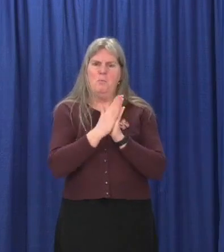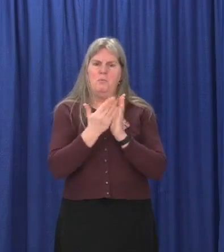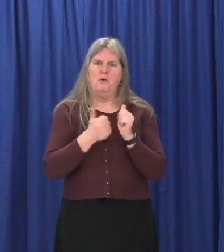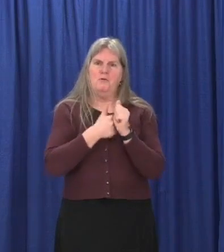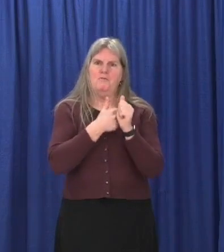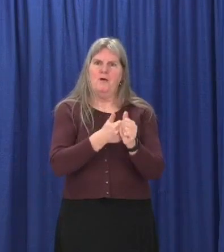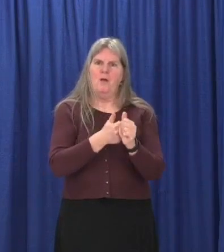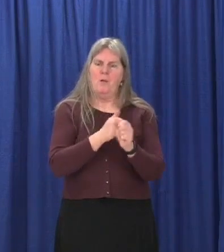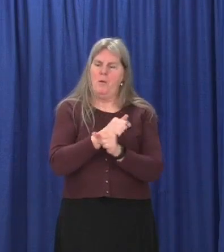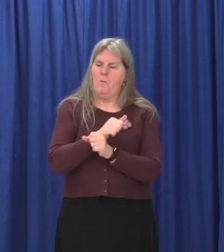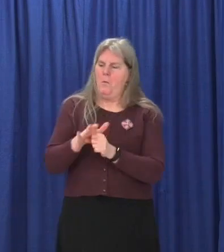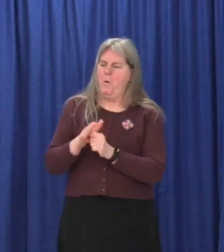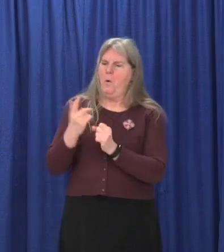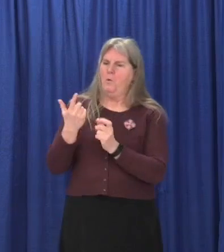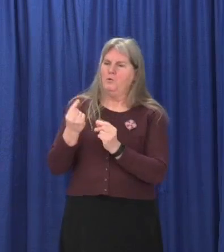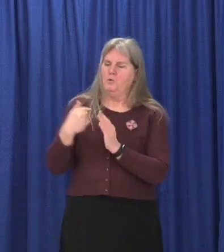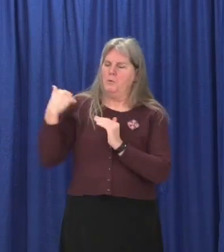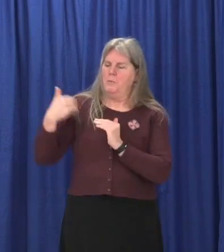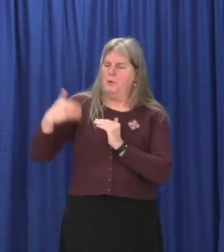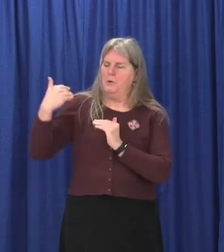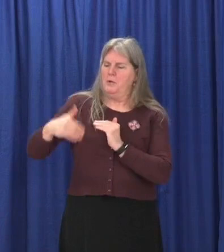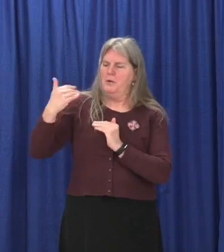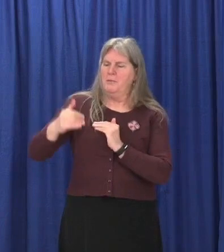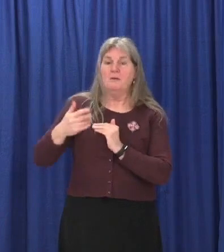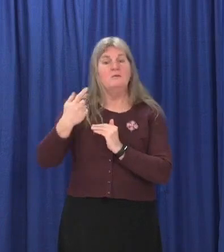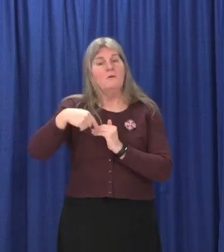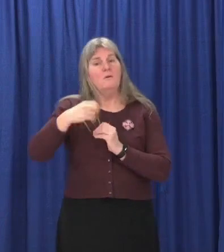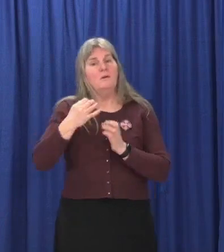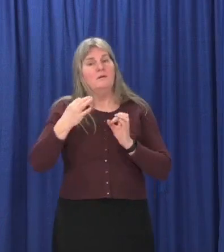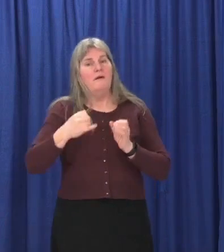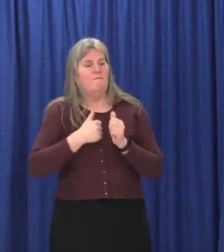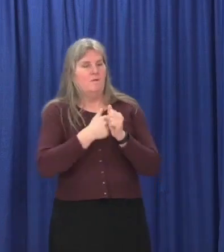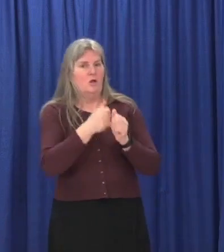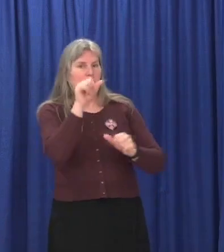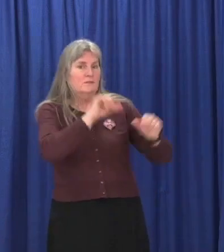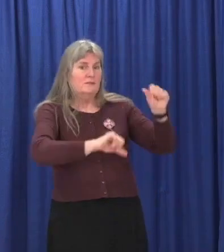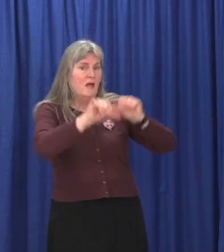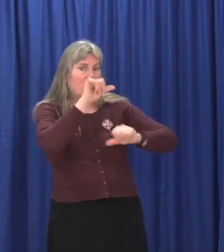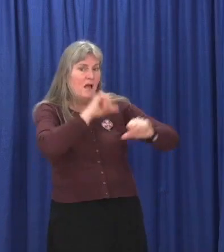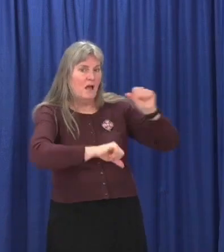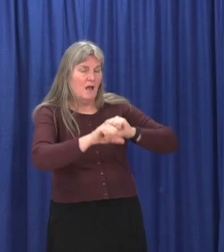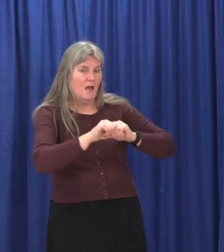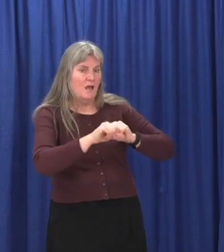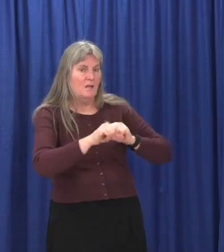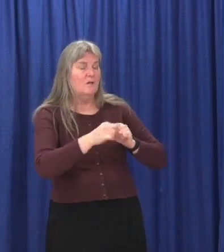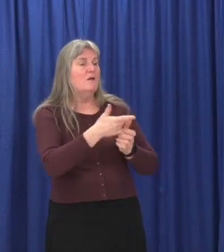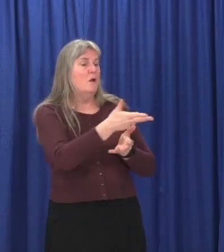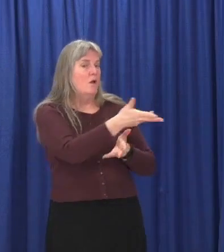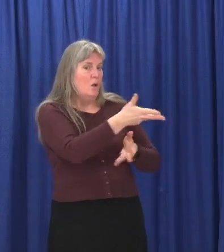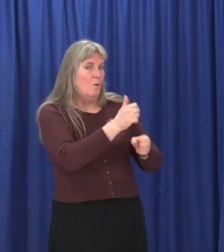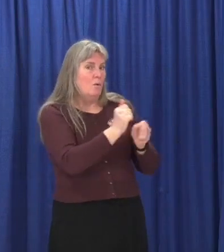Science is our best guide but, you know, working closely with public health and to ensure the best